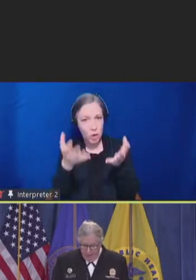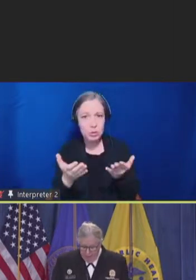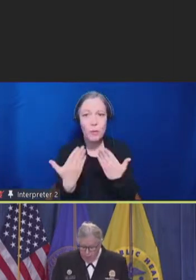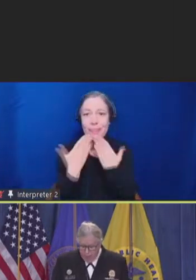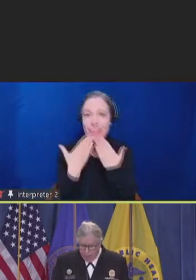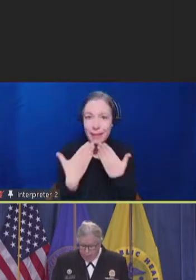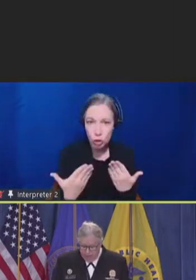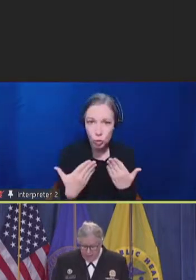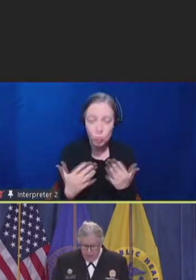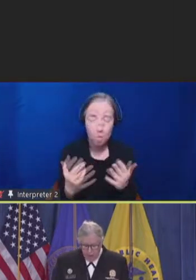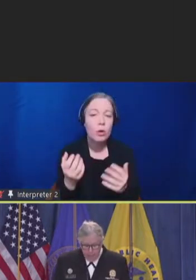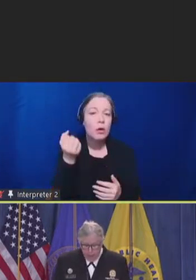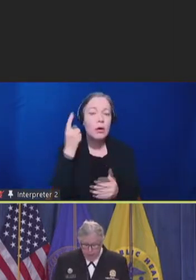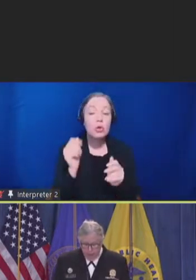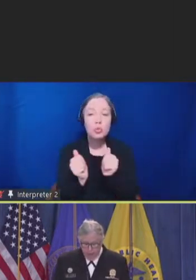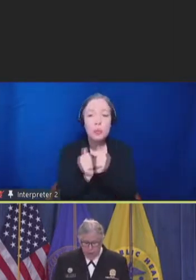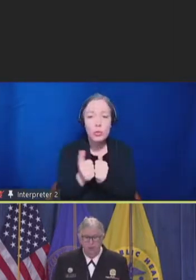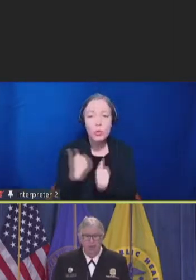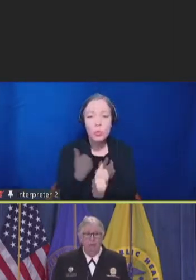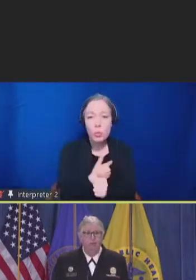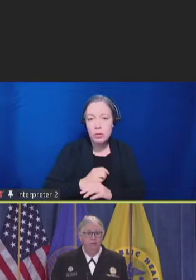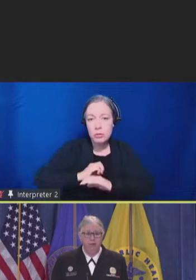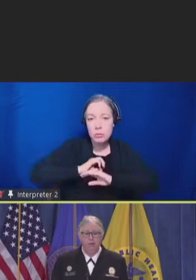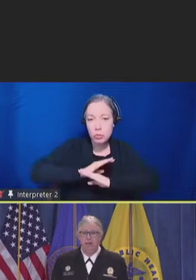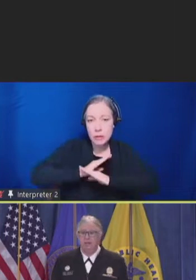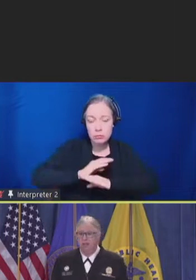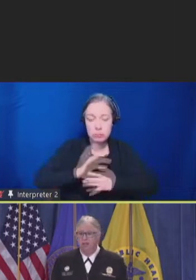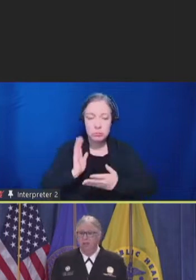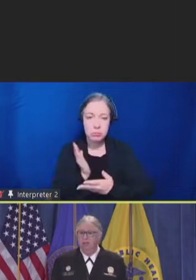Together we can protect our communities through safe and effective vaccinations.